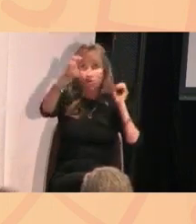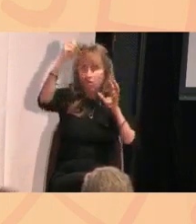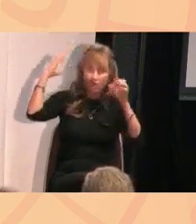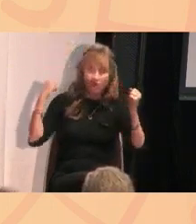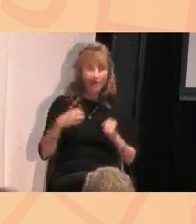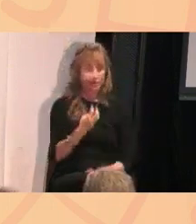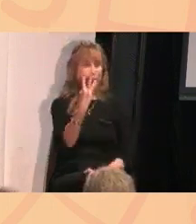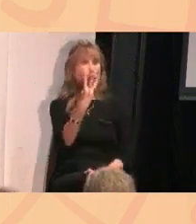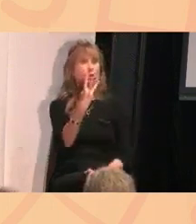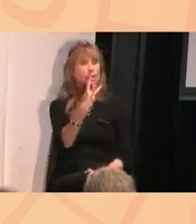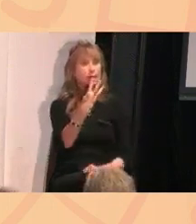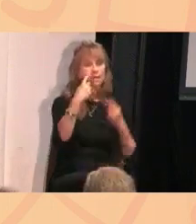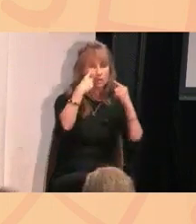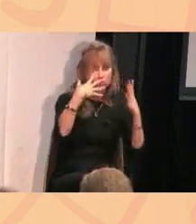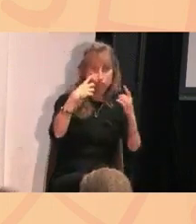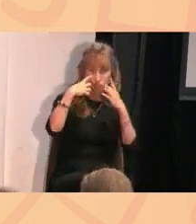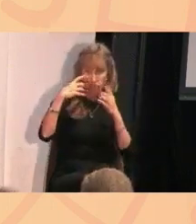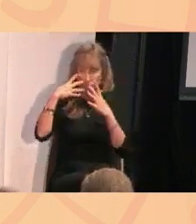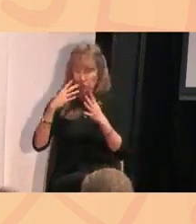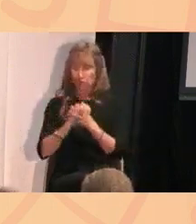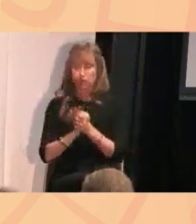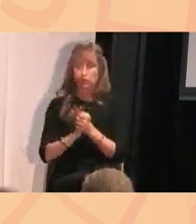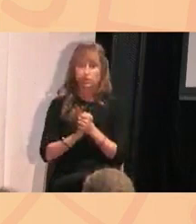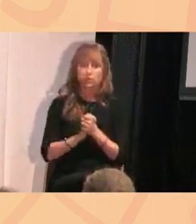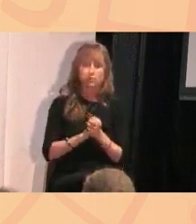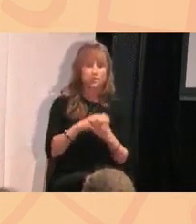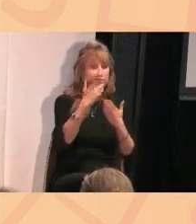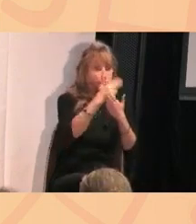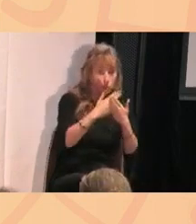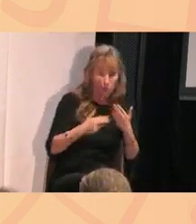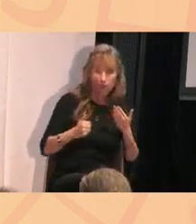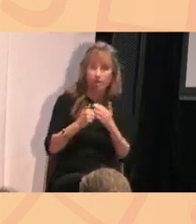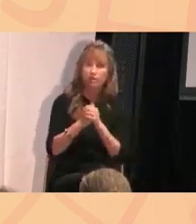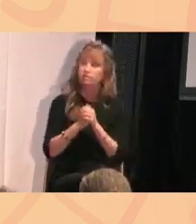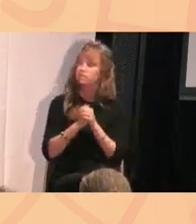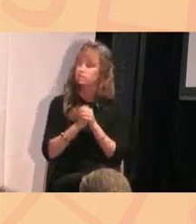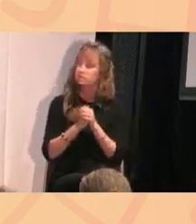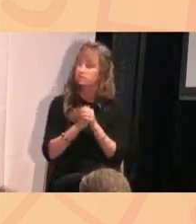And that was the whole point. But this show is an amazing space. So we stripped it down.